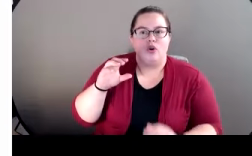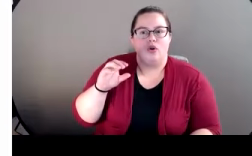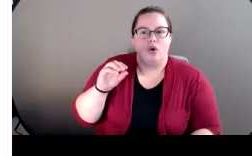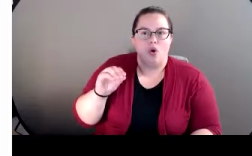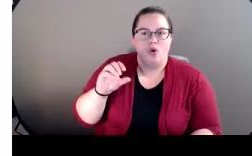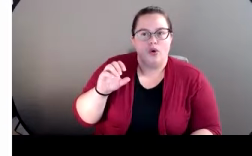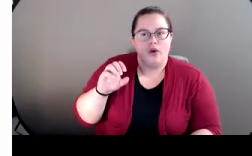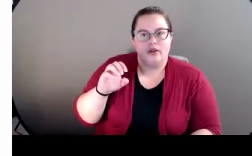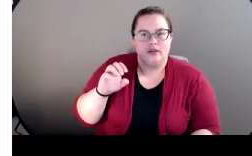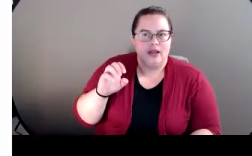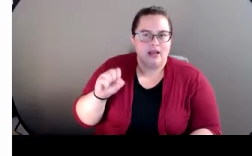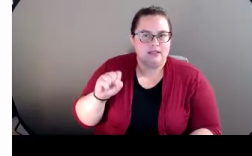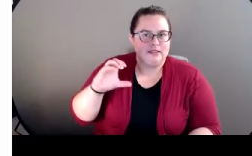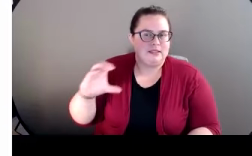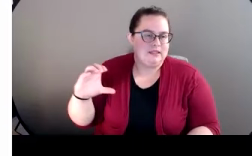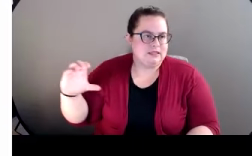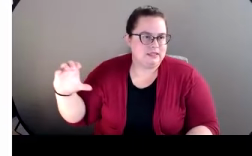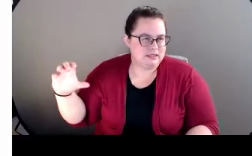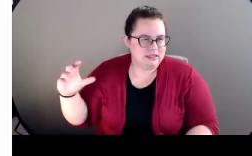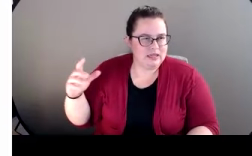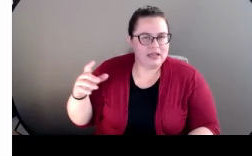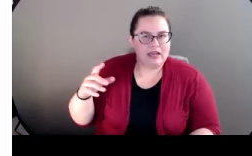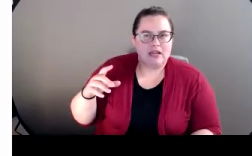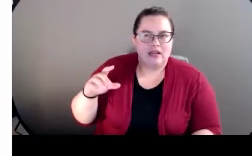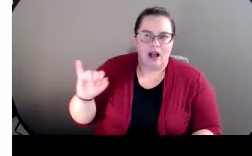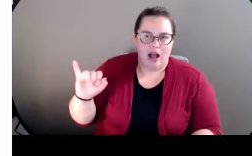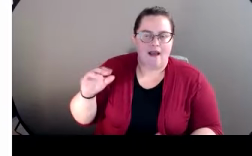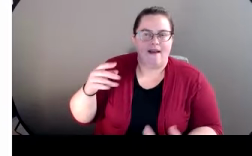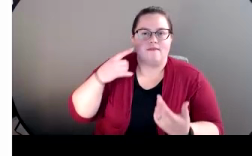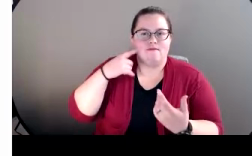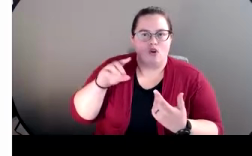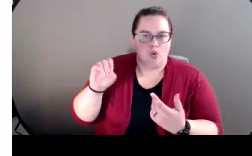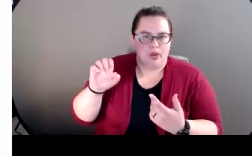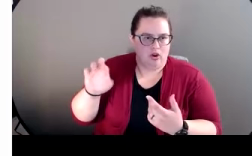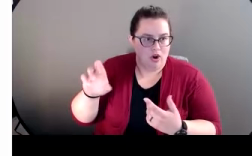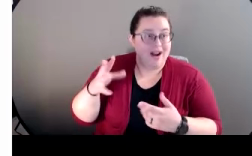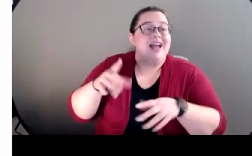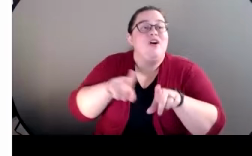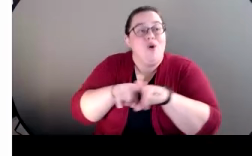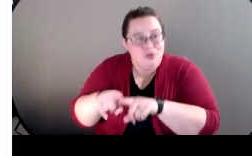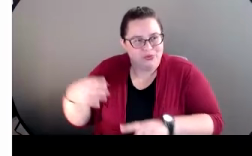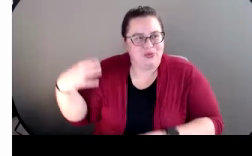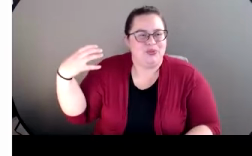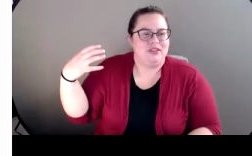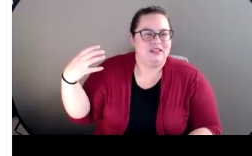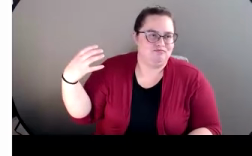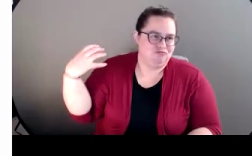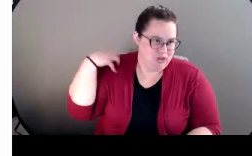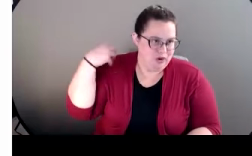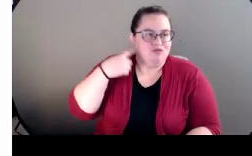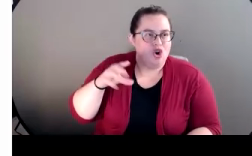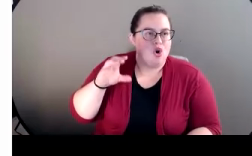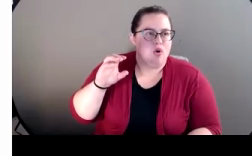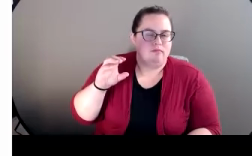And, in addition, she is the, chair of the OER Committee. Okay, let's see here.